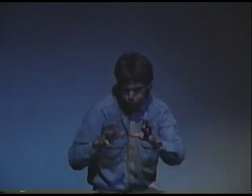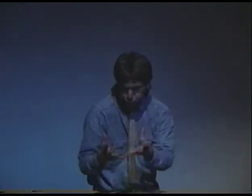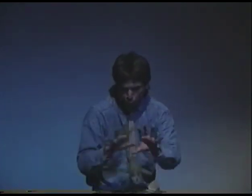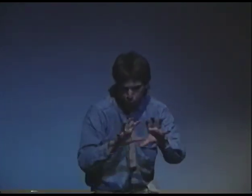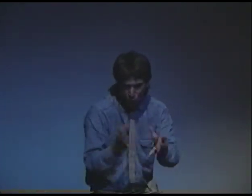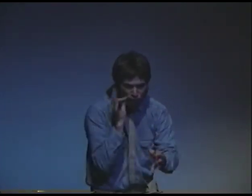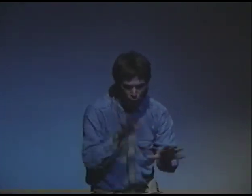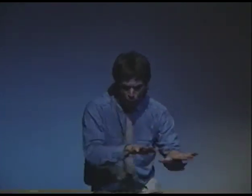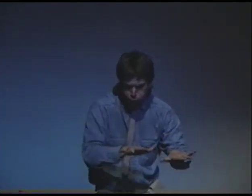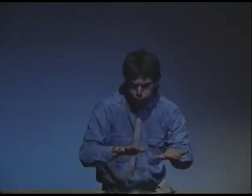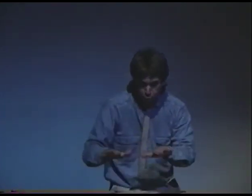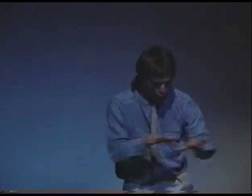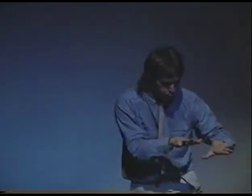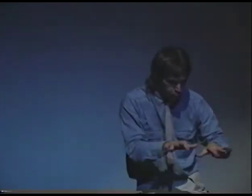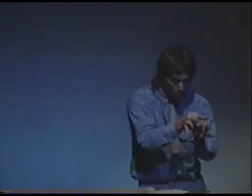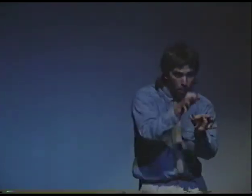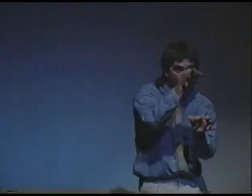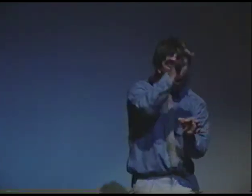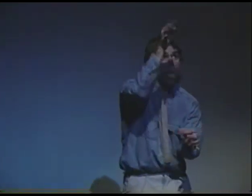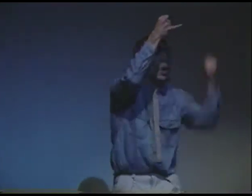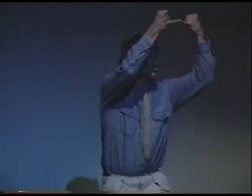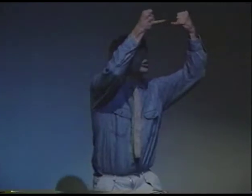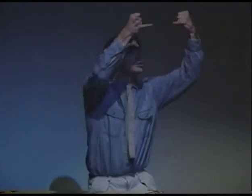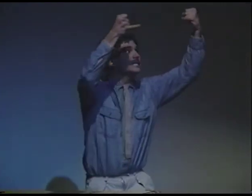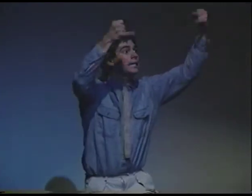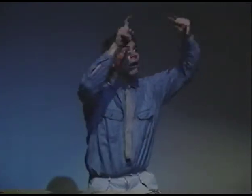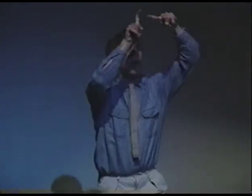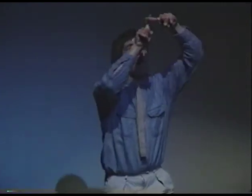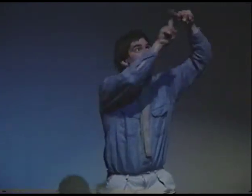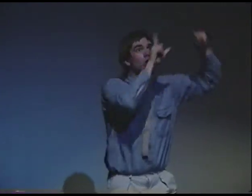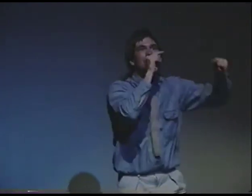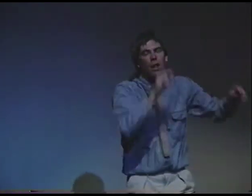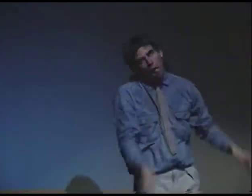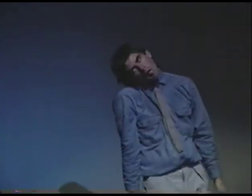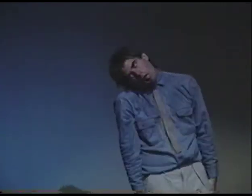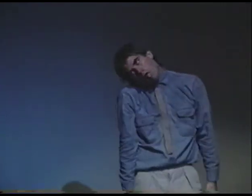tables piled with fruits, pole with hooked chickens.